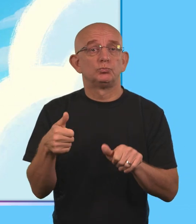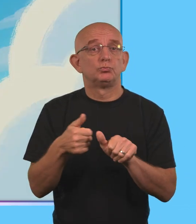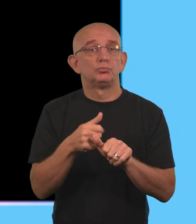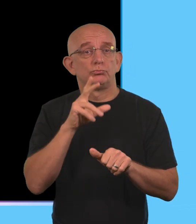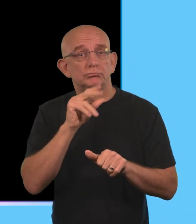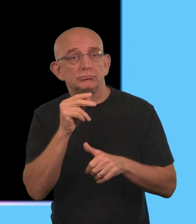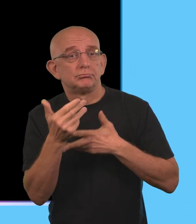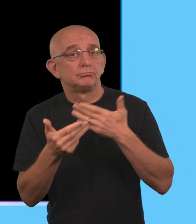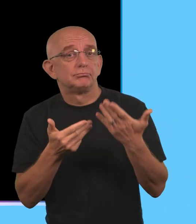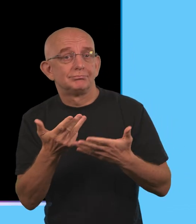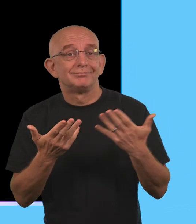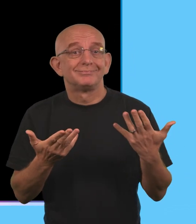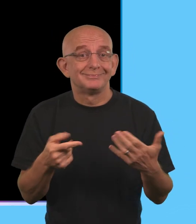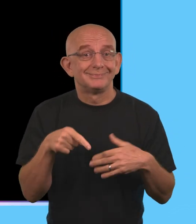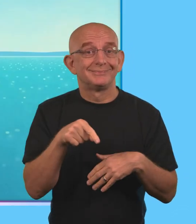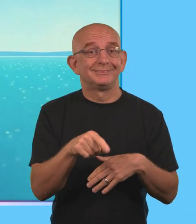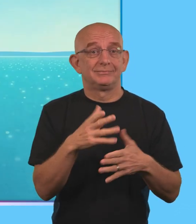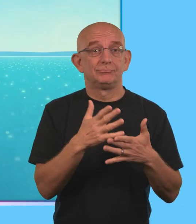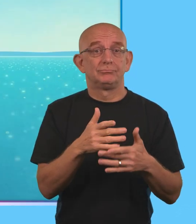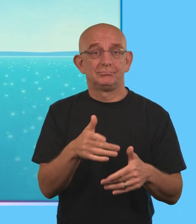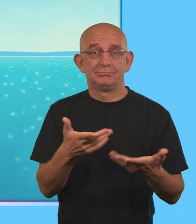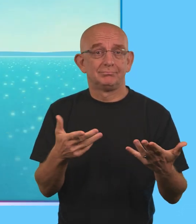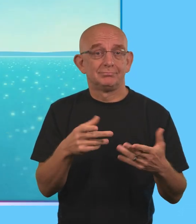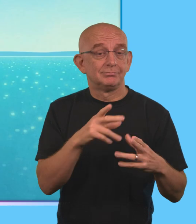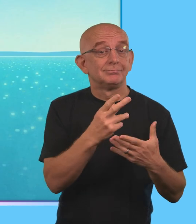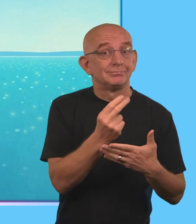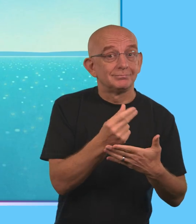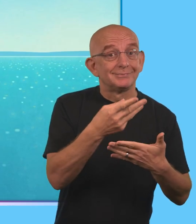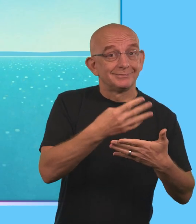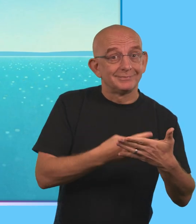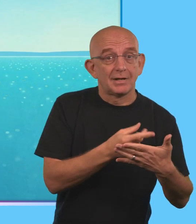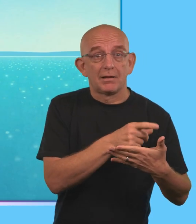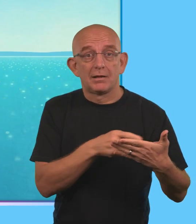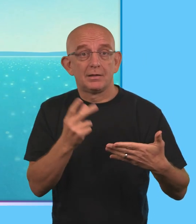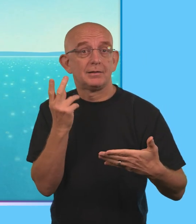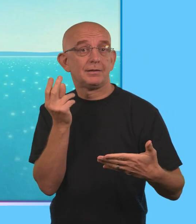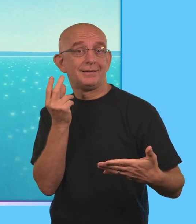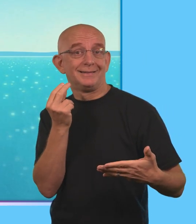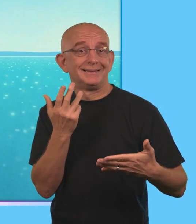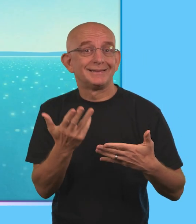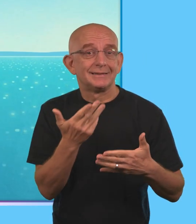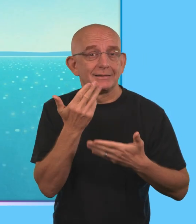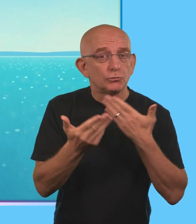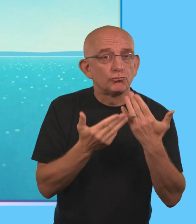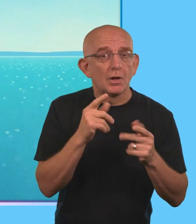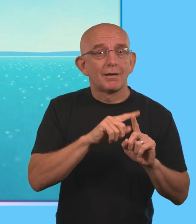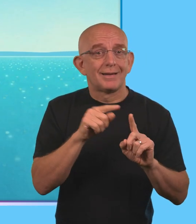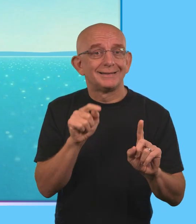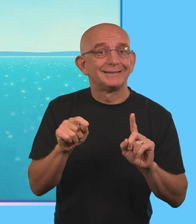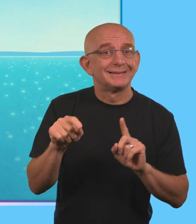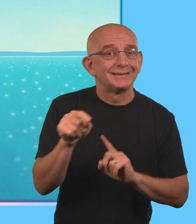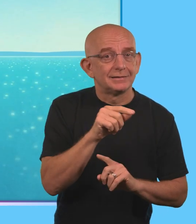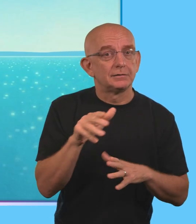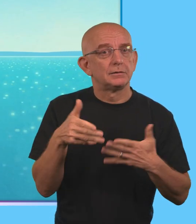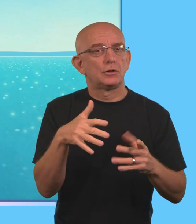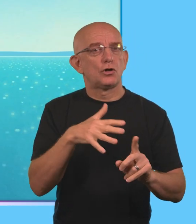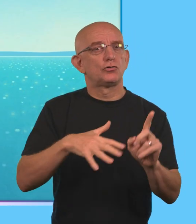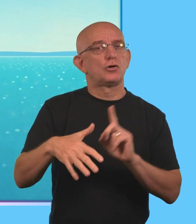The game supports text to speech narration, with additional narration available to describe visual elements, helping to provide context to each mini game.